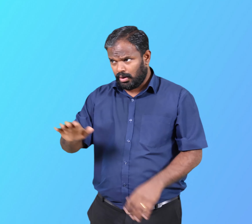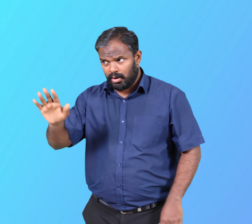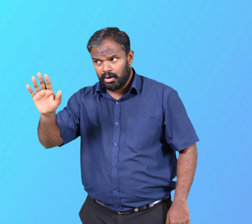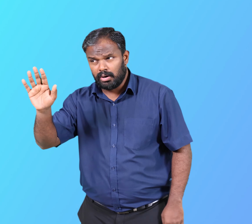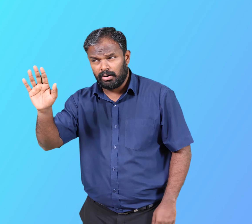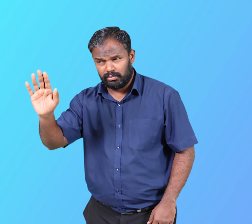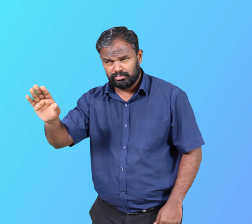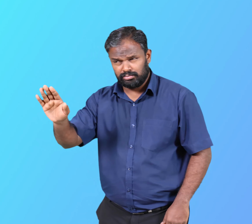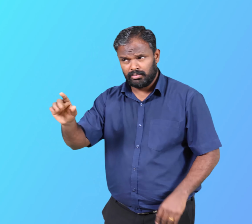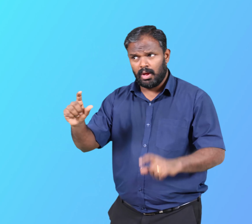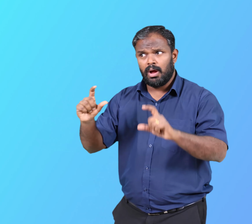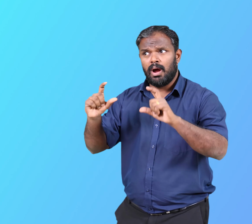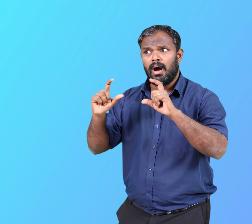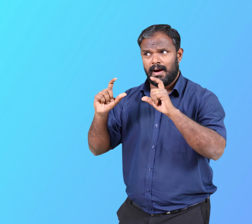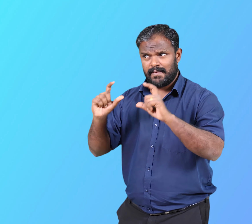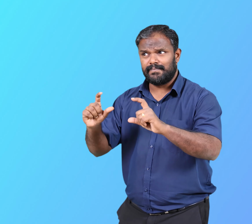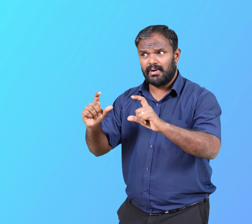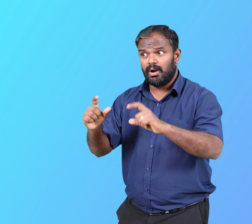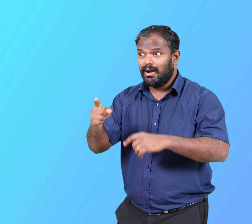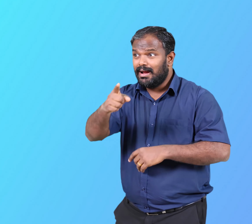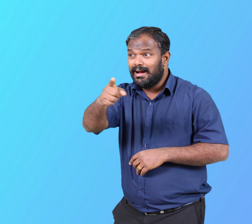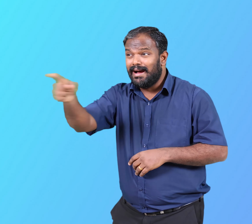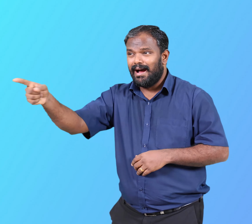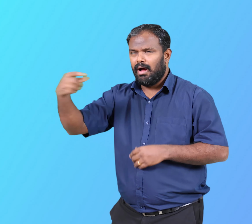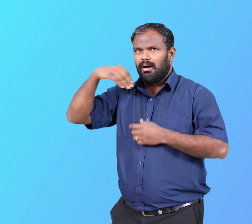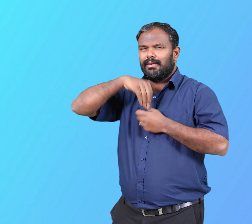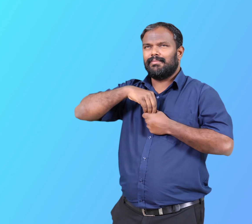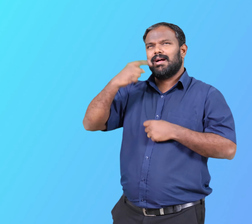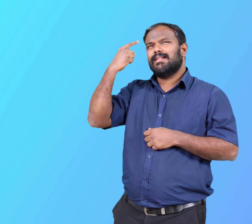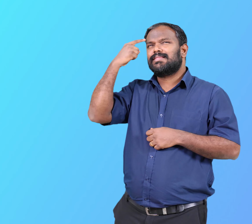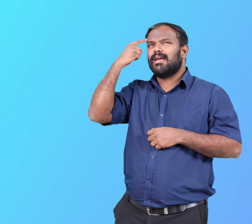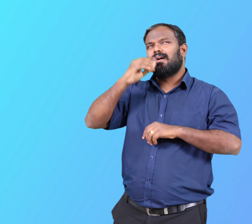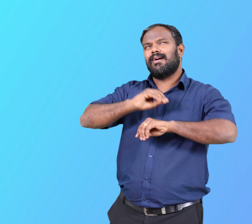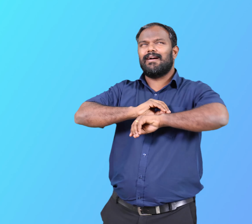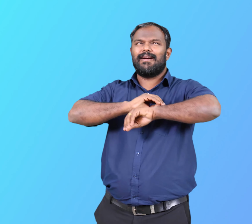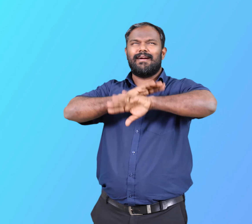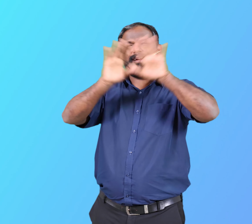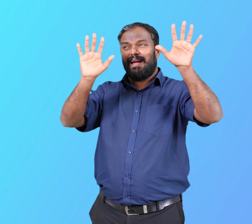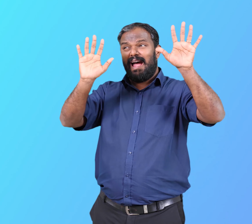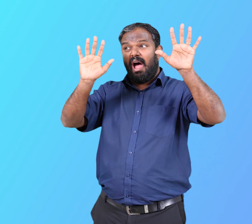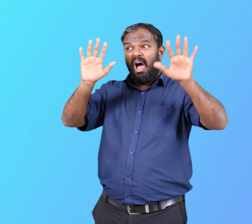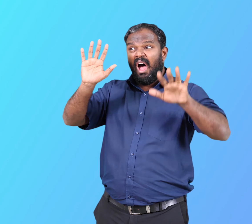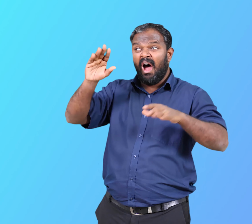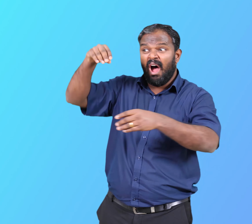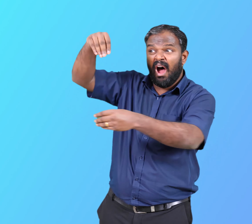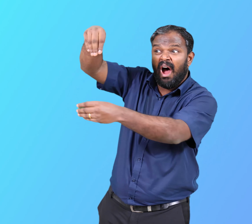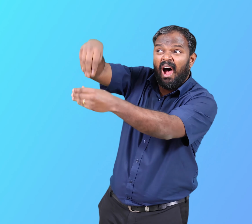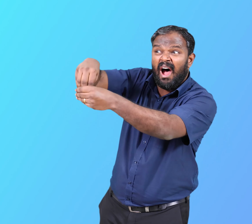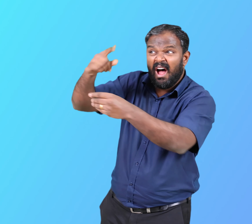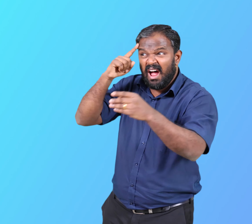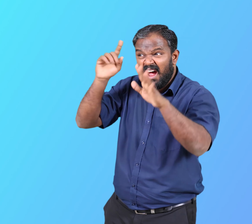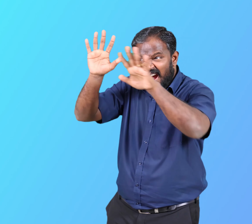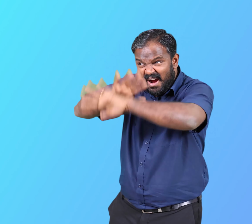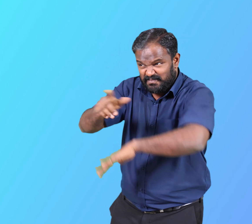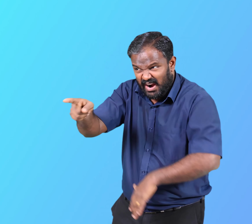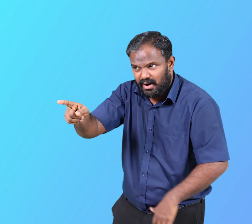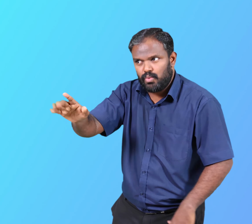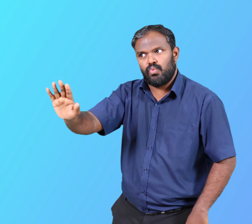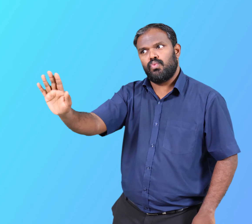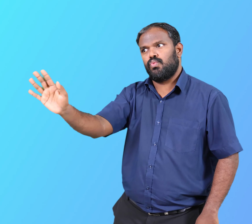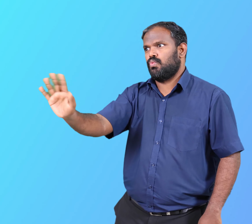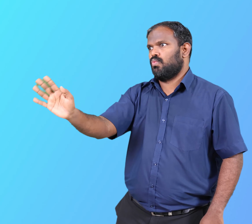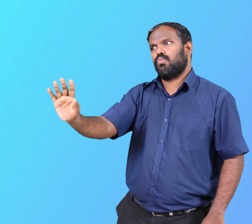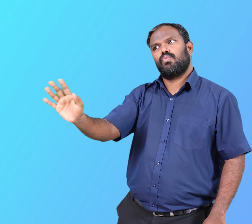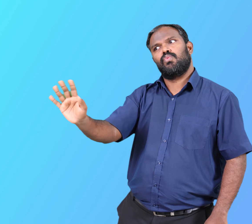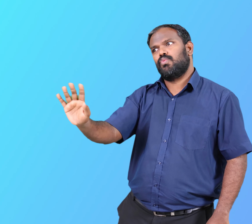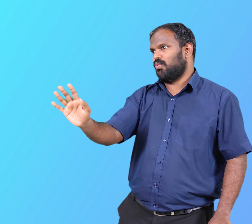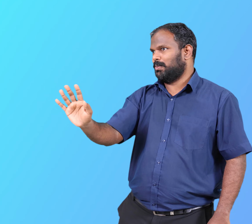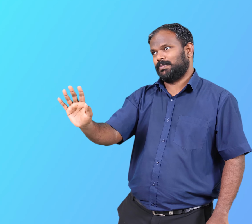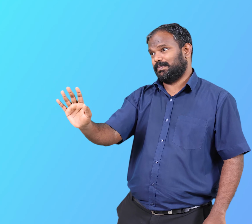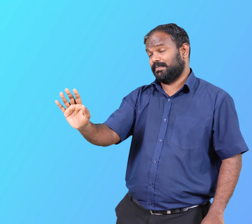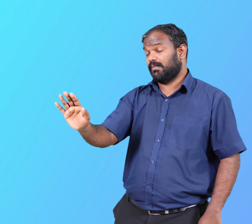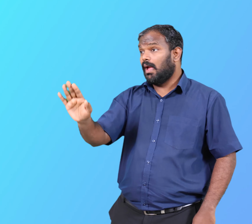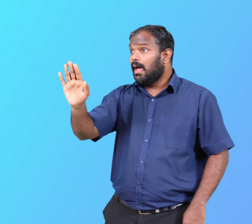So be sure your light is not really darkness.